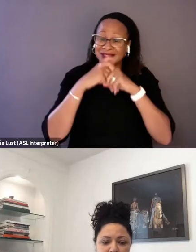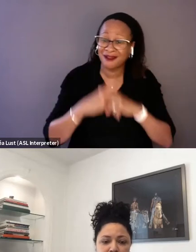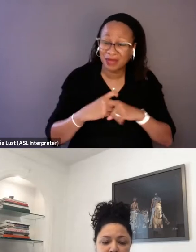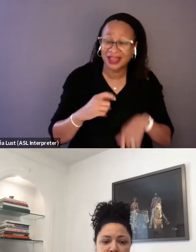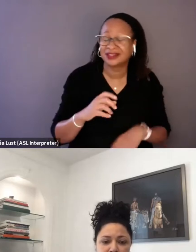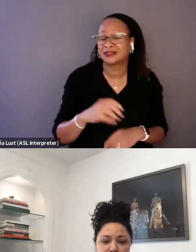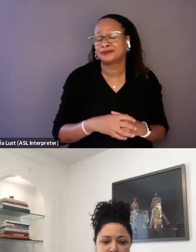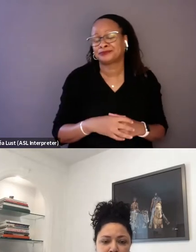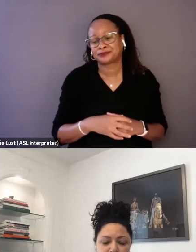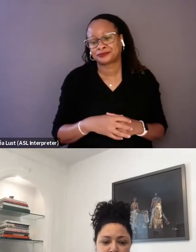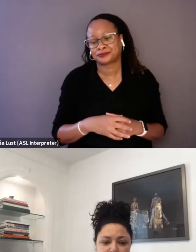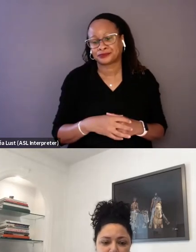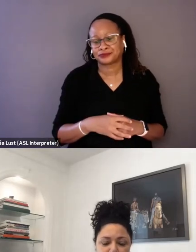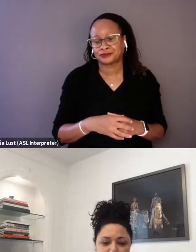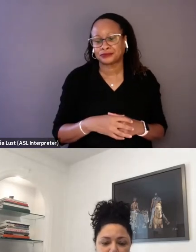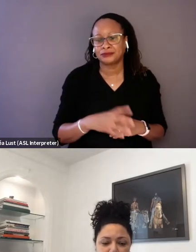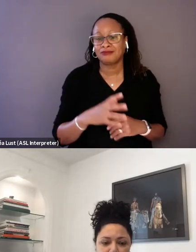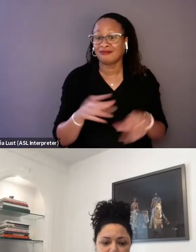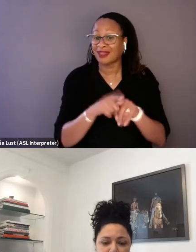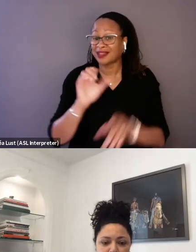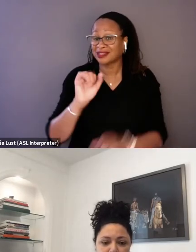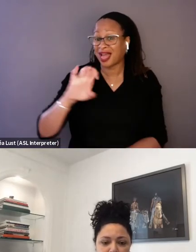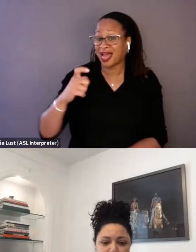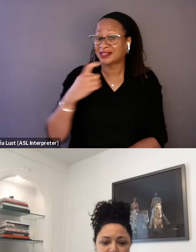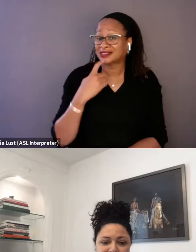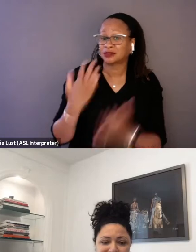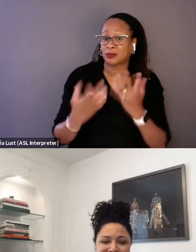And as Alex says, we probably need another six hours.